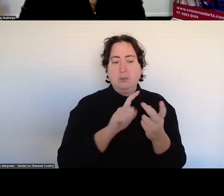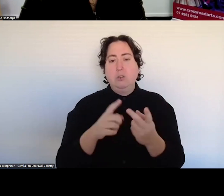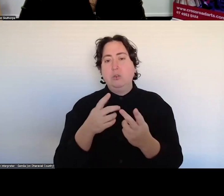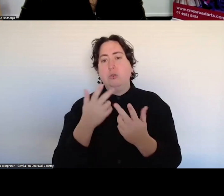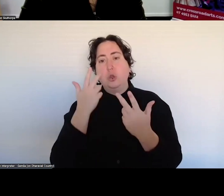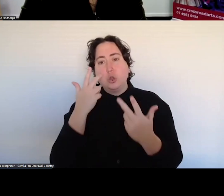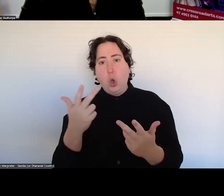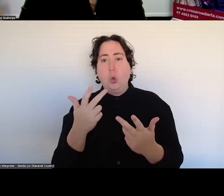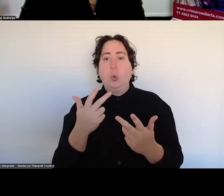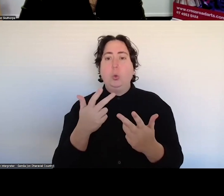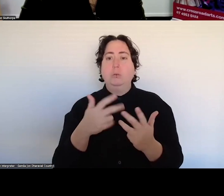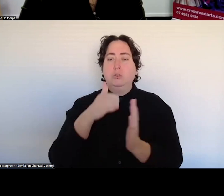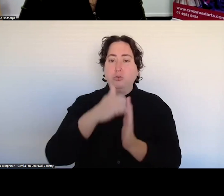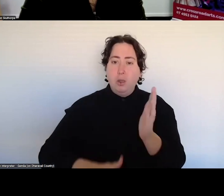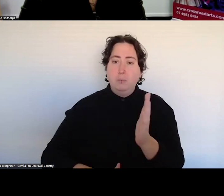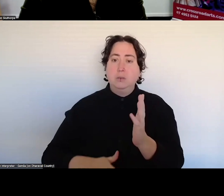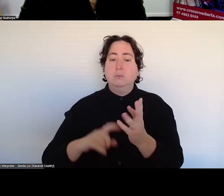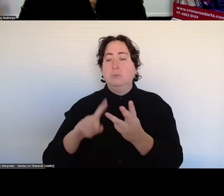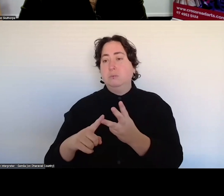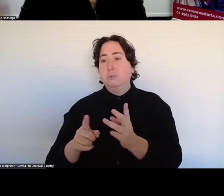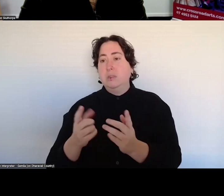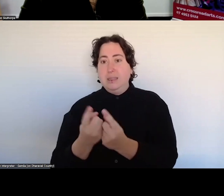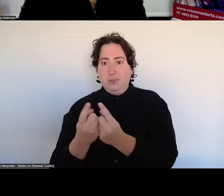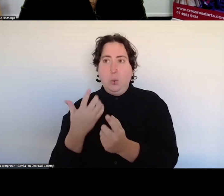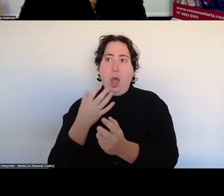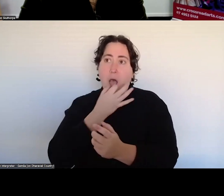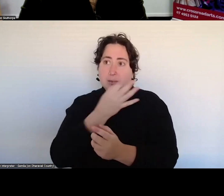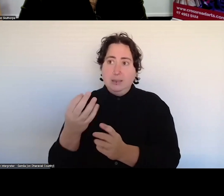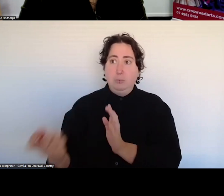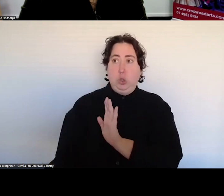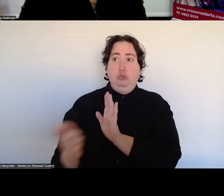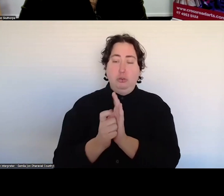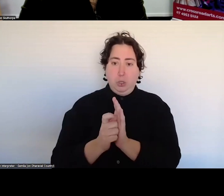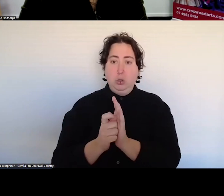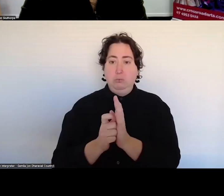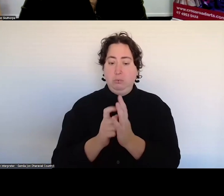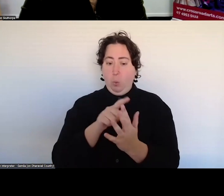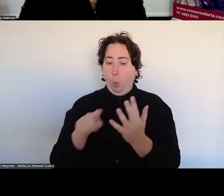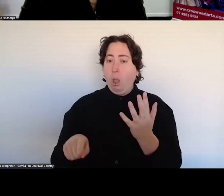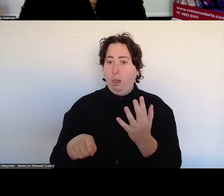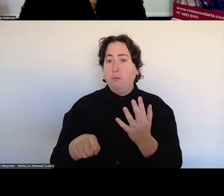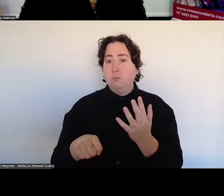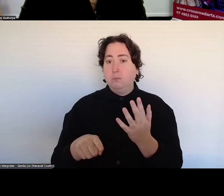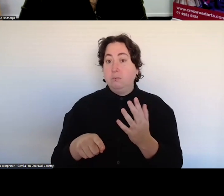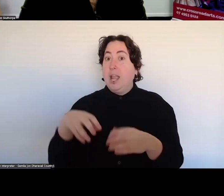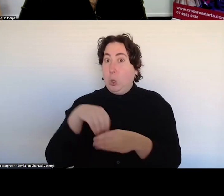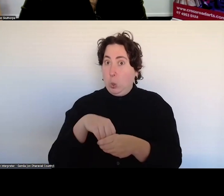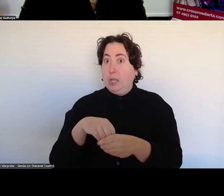asking them to invest or contribute to, all of those messages including the request program, The